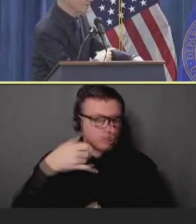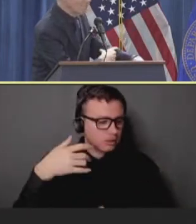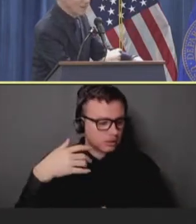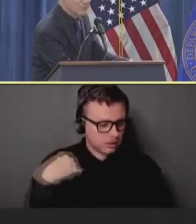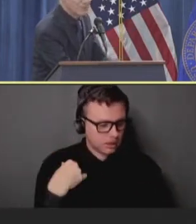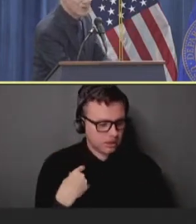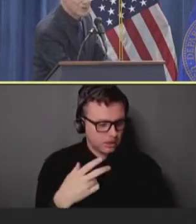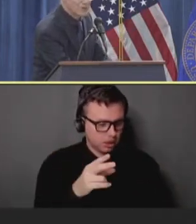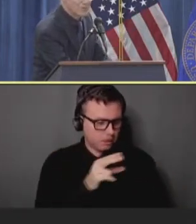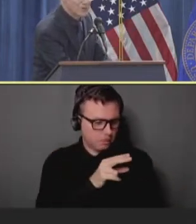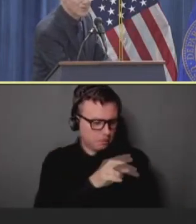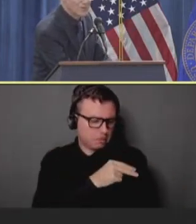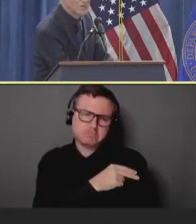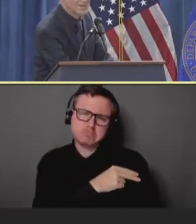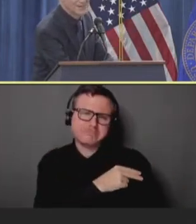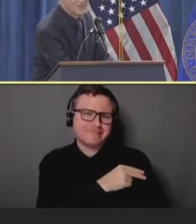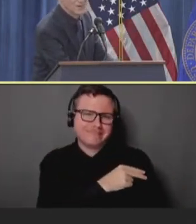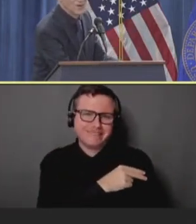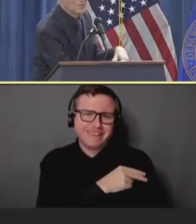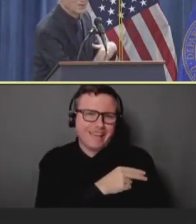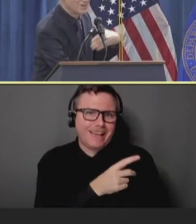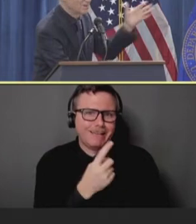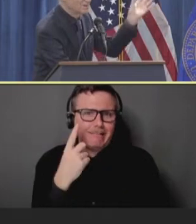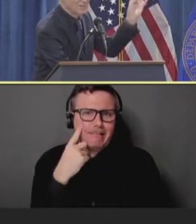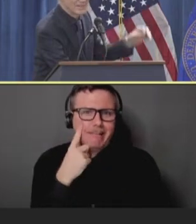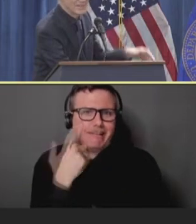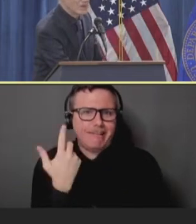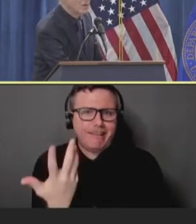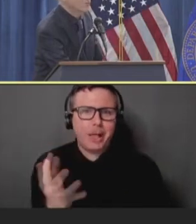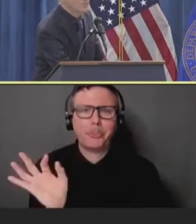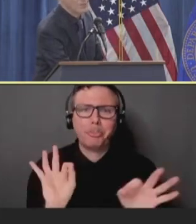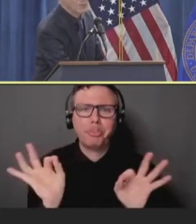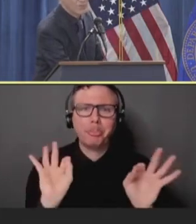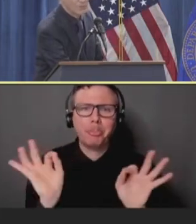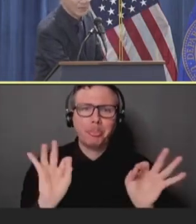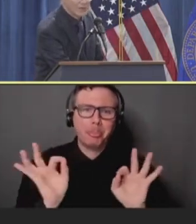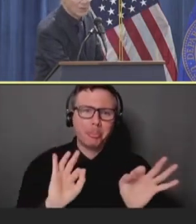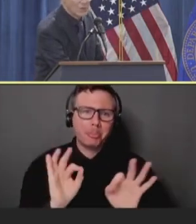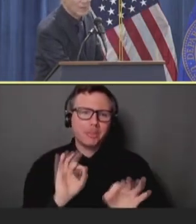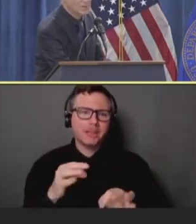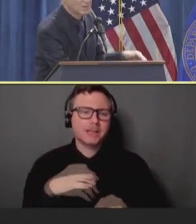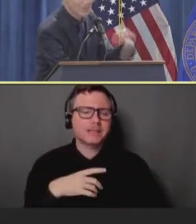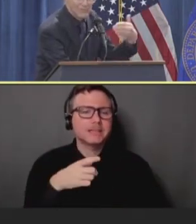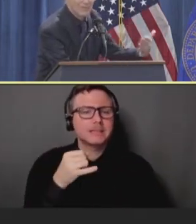patch put on your arm that can be taken off or if you're a Rotarian wanting to deliver